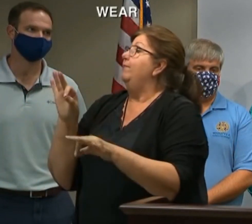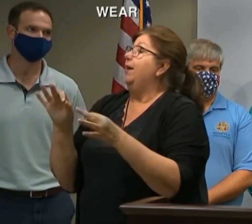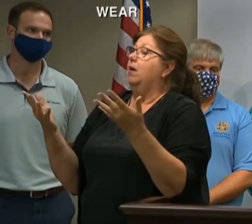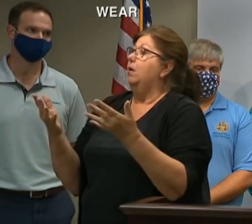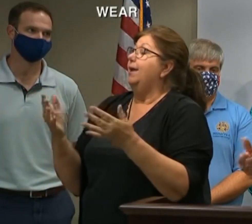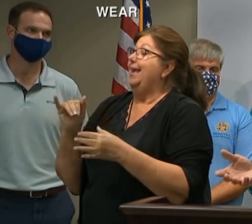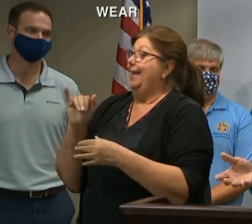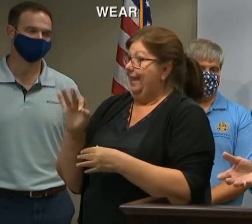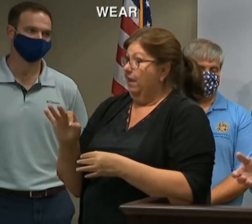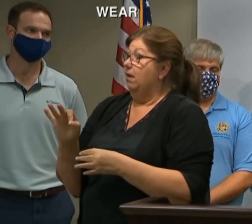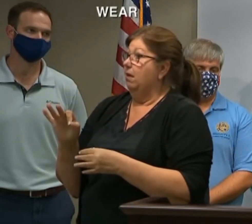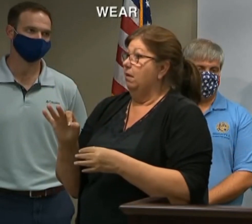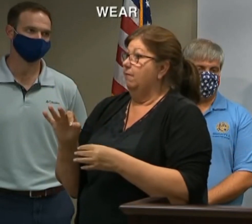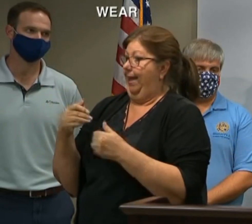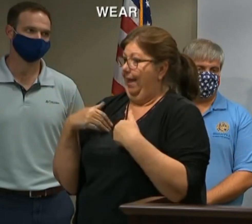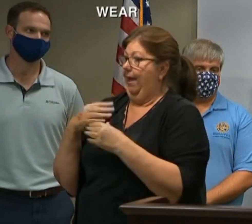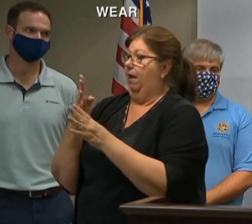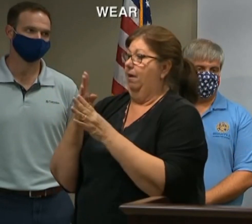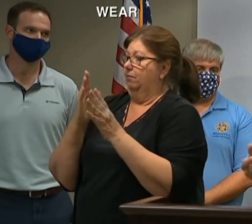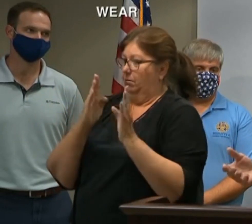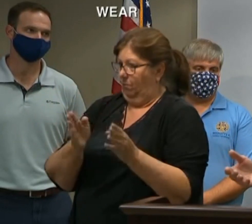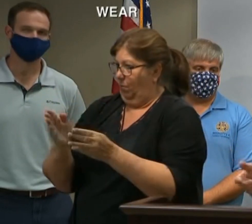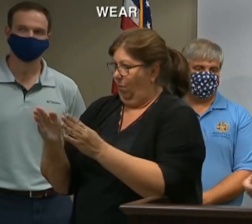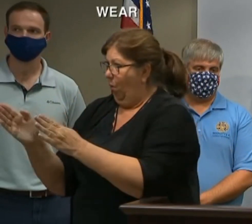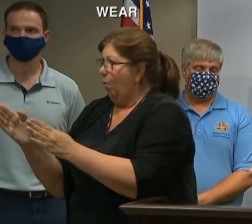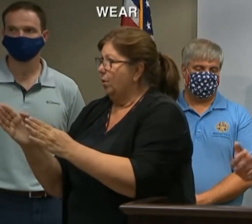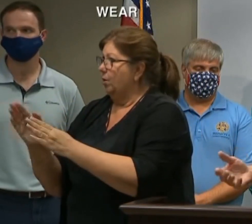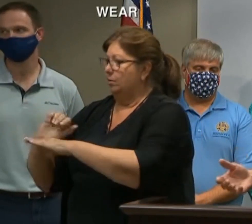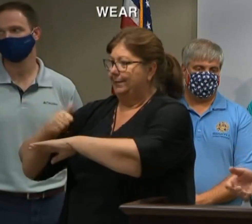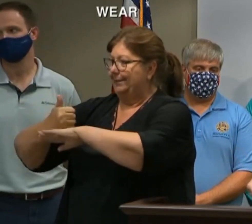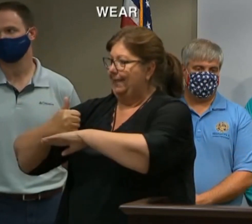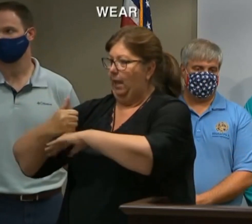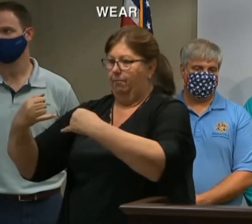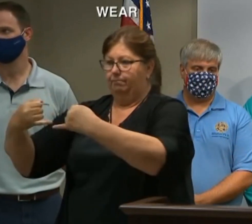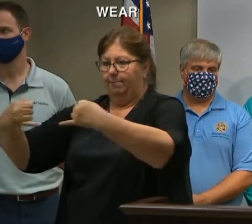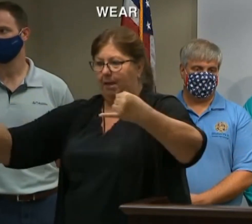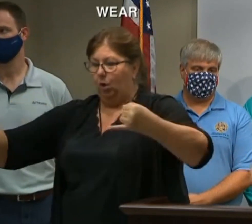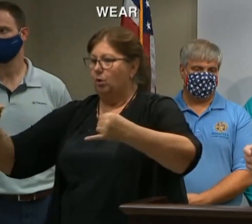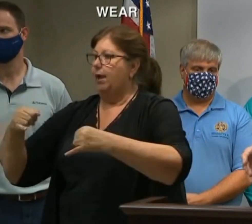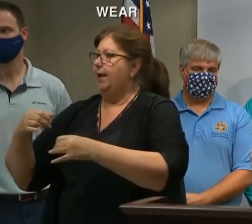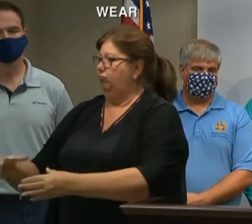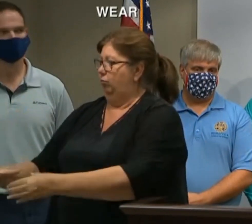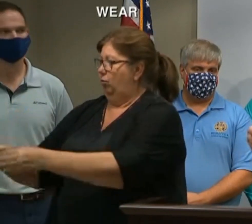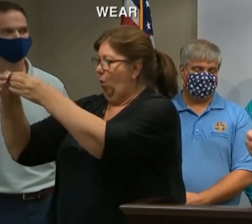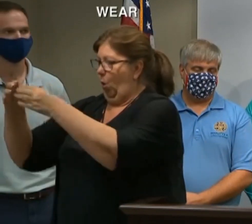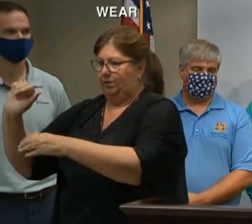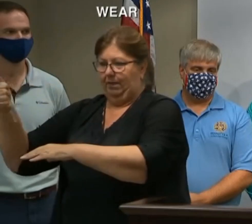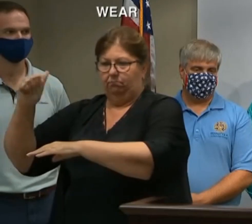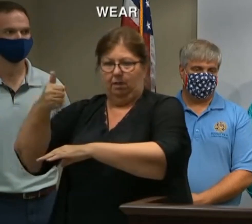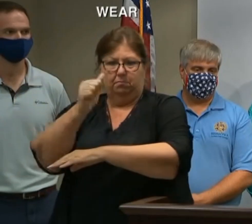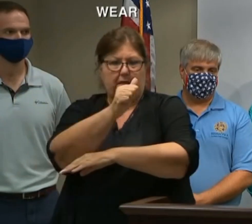long as it is orderly meaning you know get your barricade set up get your cones out uh you know get the people set up to do the distribution as